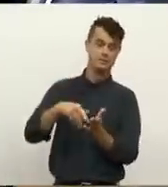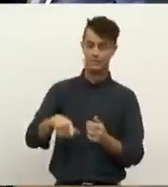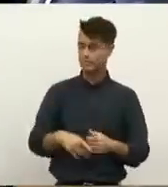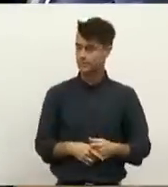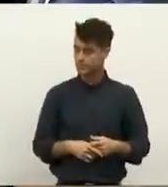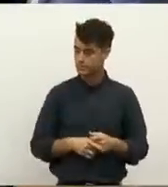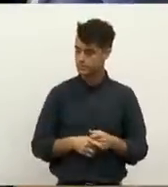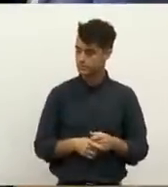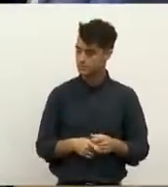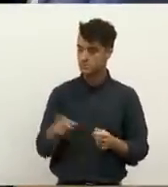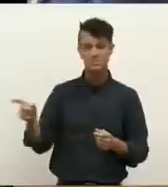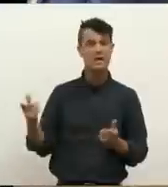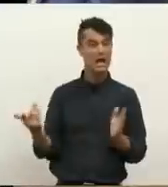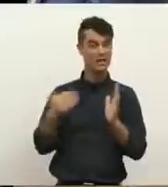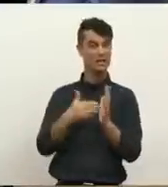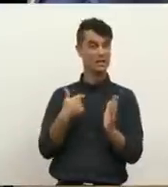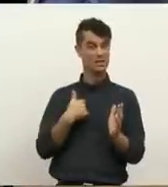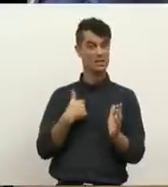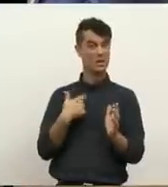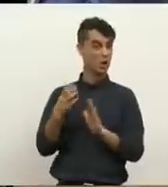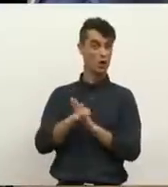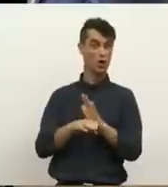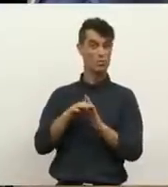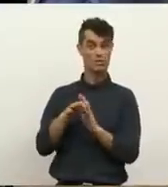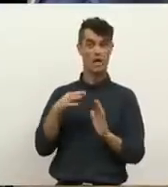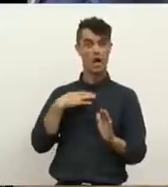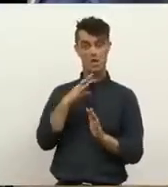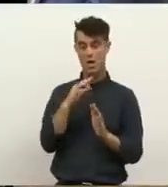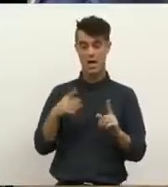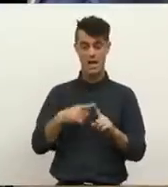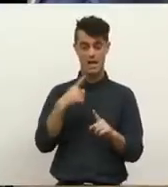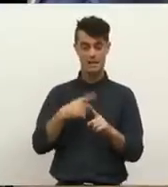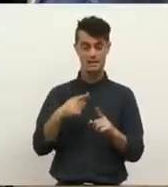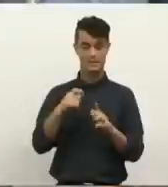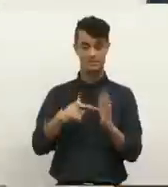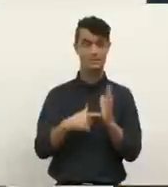You know, I wouldn't expect the NDIS to purchase a computer for me.